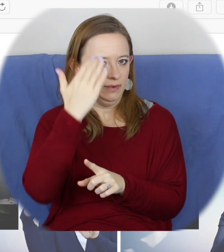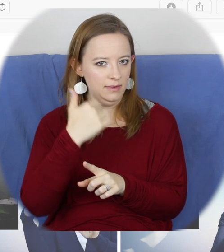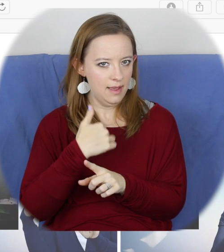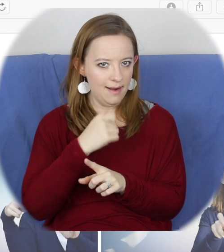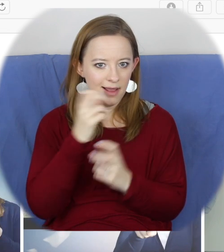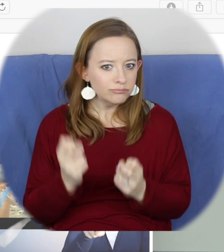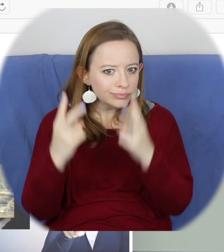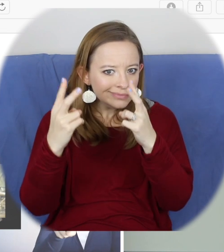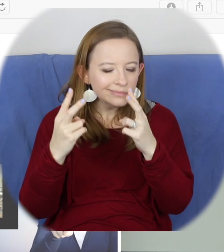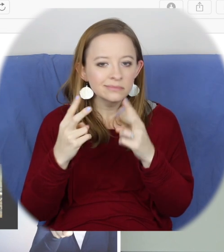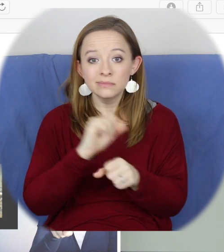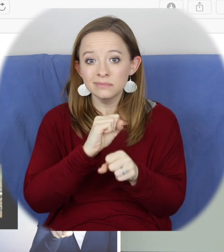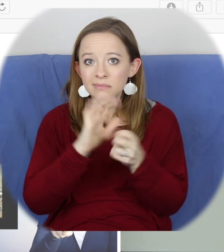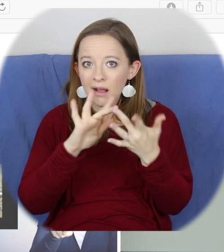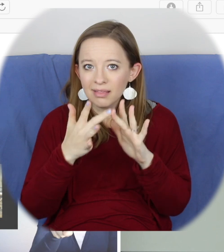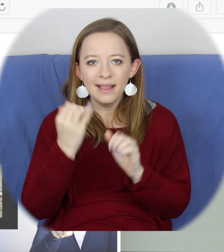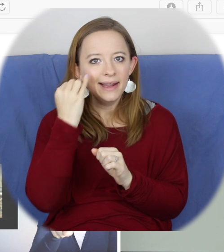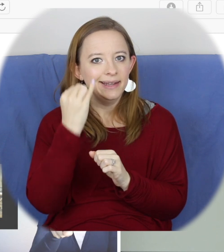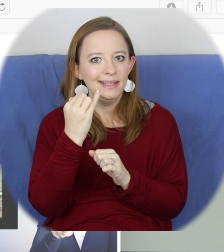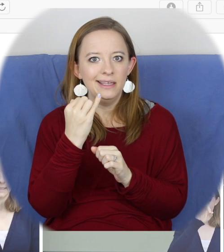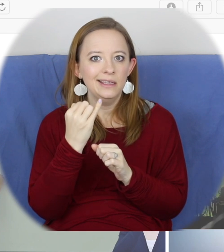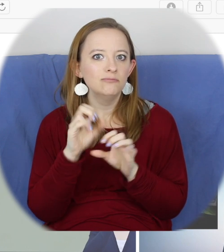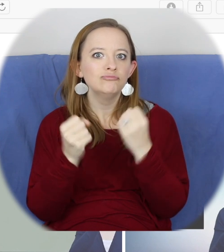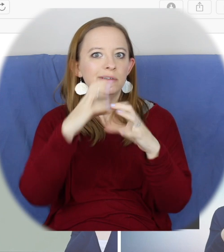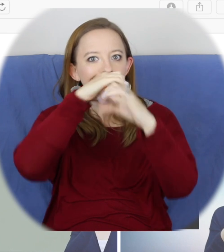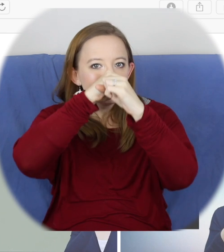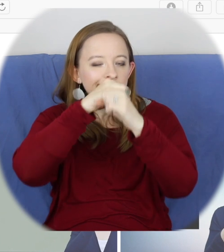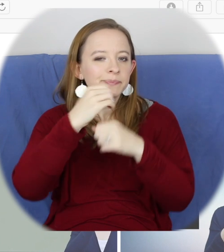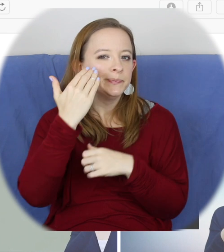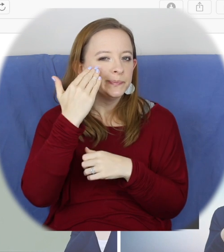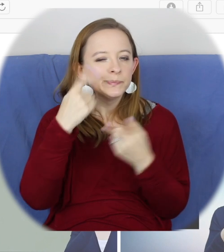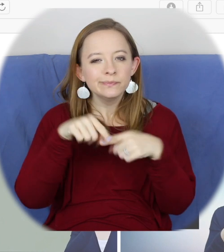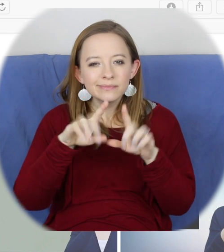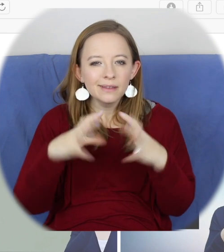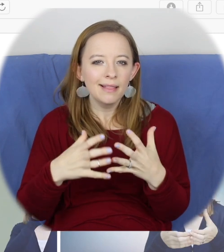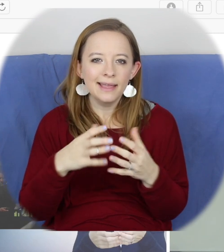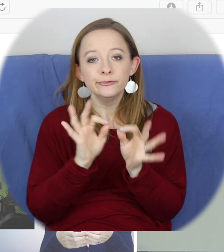putting work online that breaches confidentiality of in-class work.